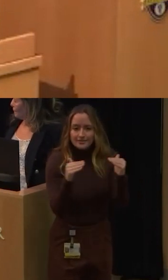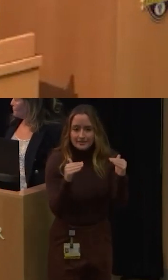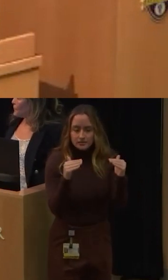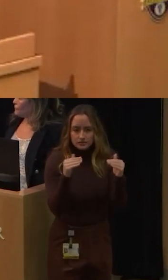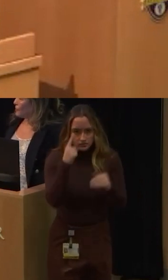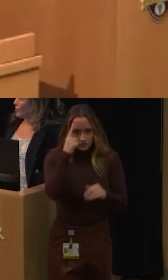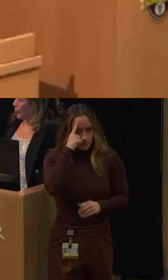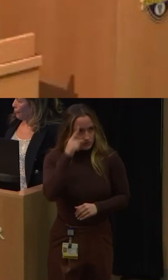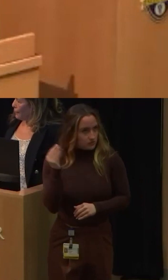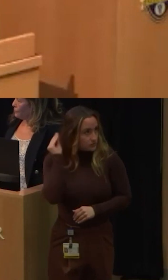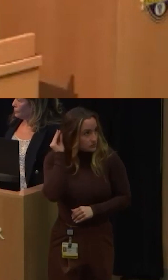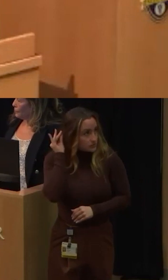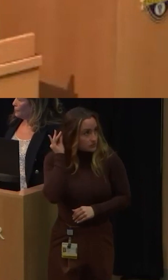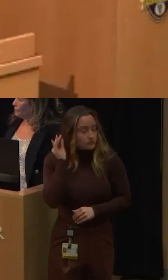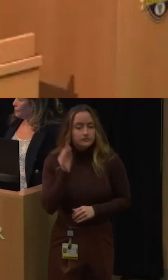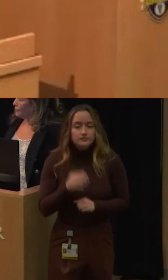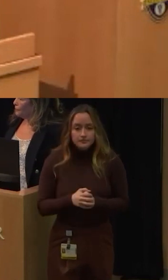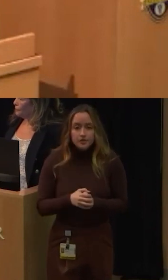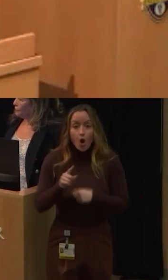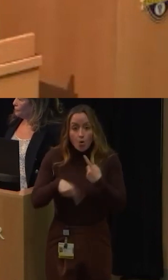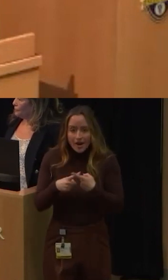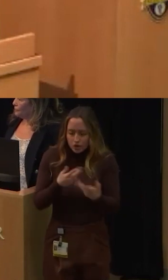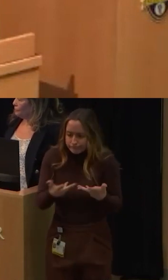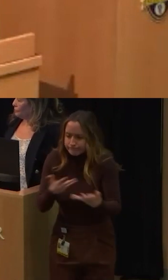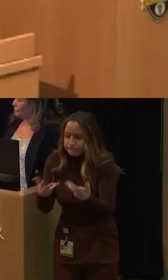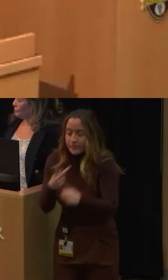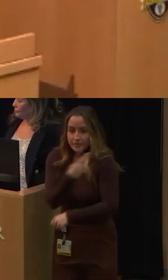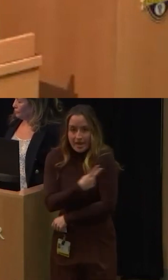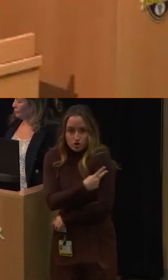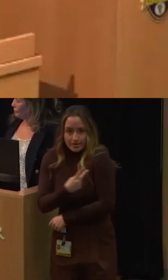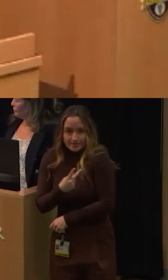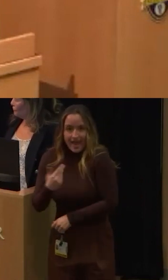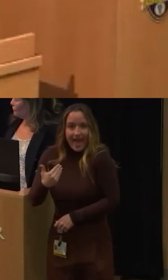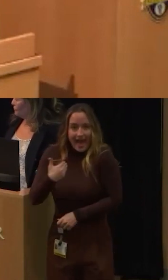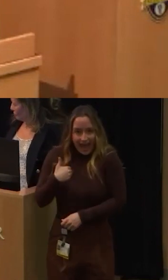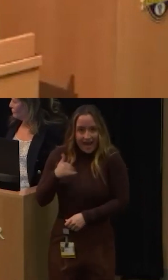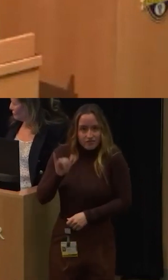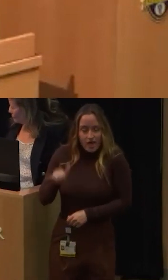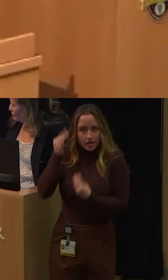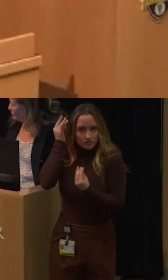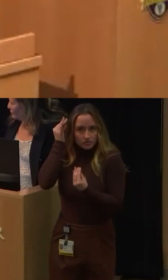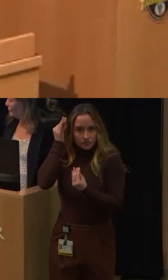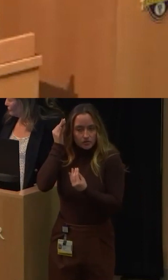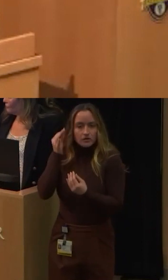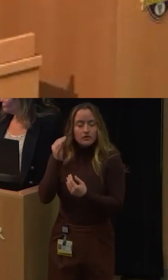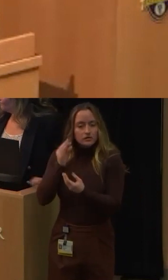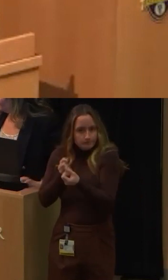do that with equity and justice in mind because your vocation is equally important as your avocation.